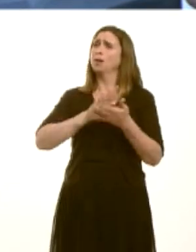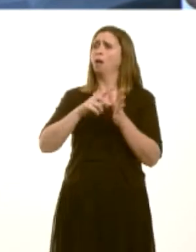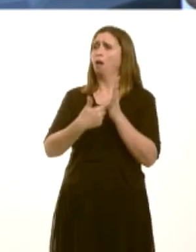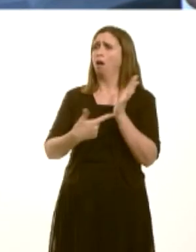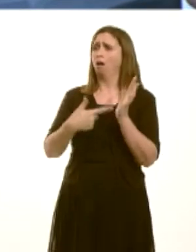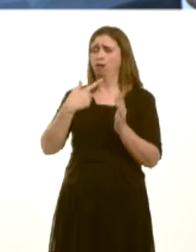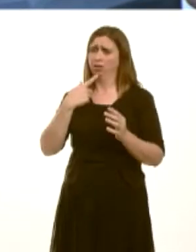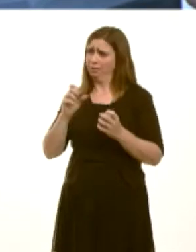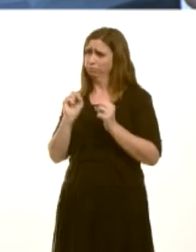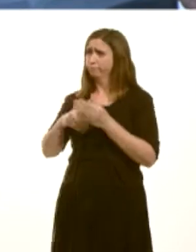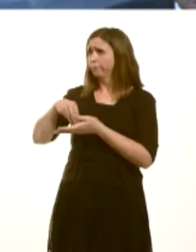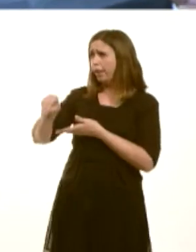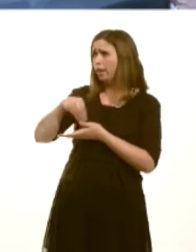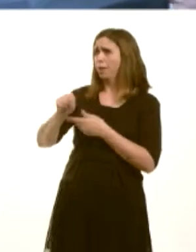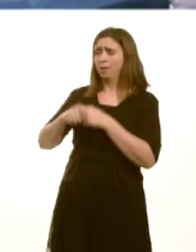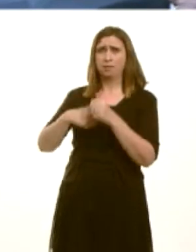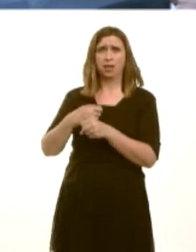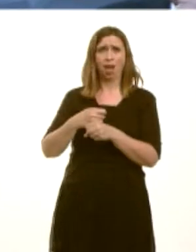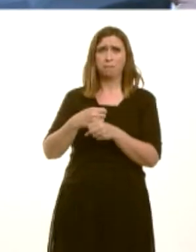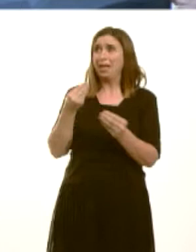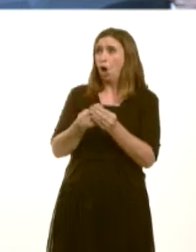economic impact on Walesí. Kirsty Williams: So, rather than fret about